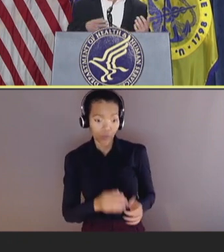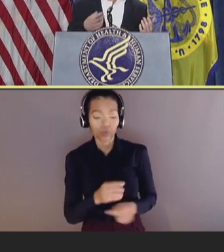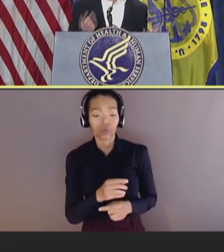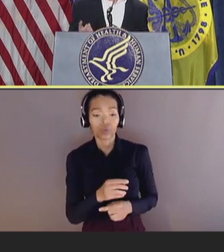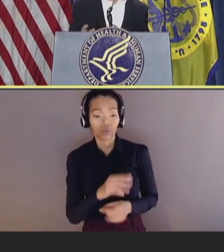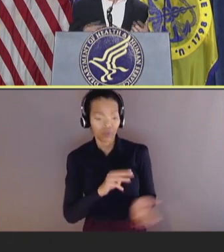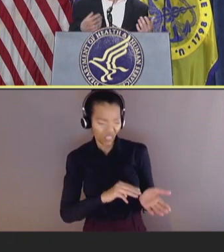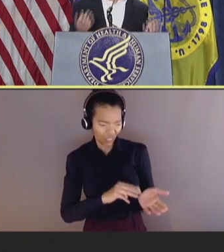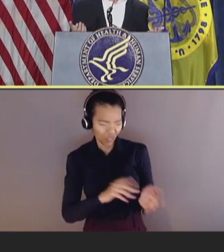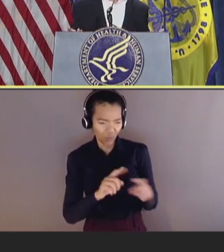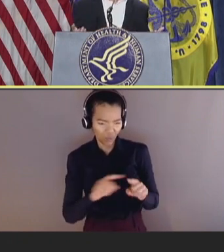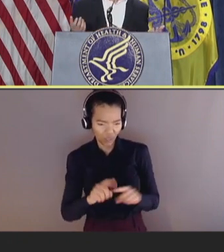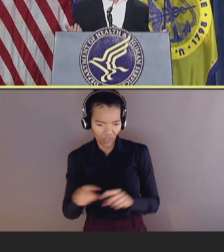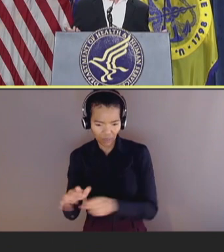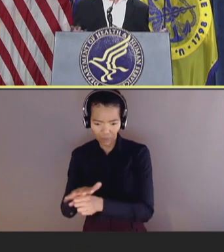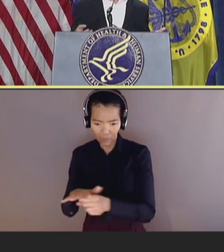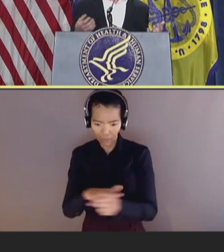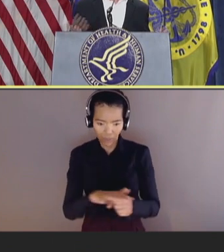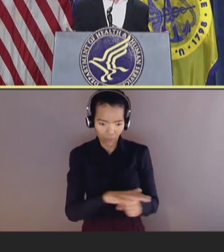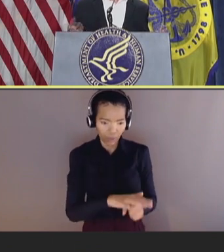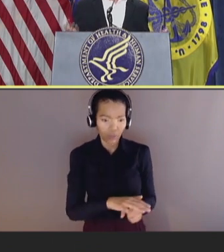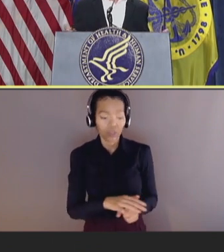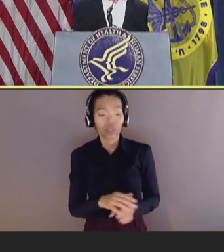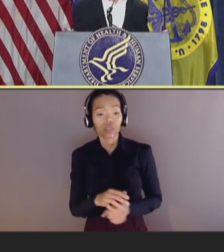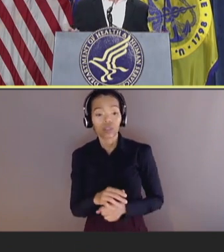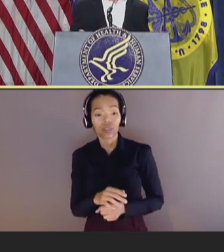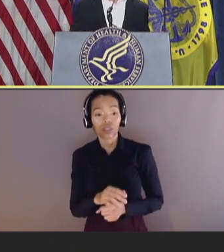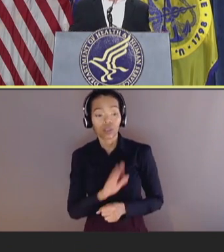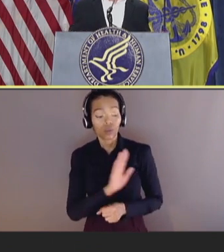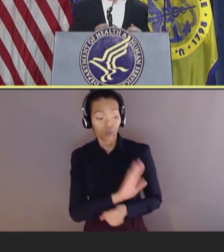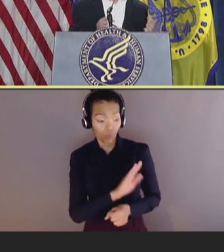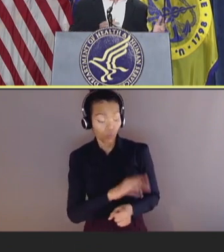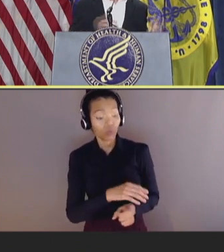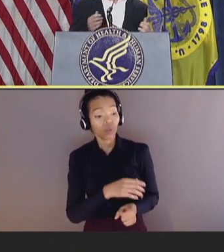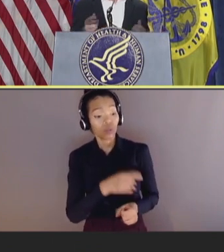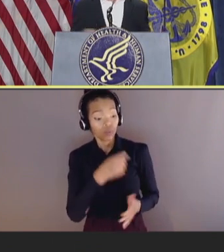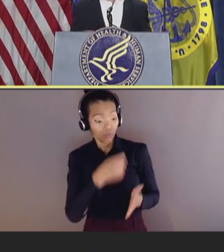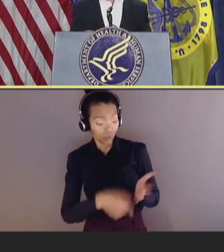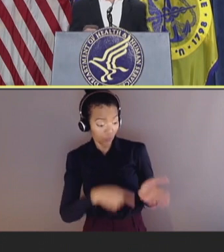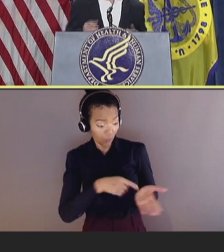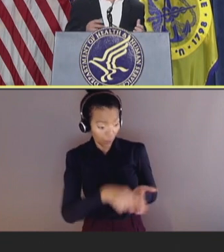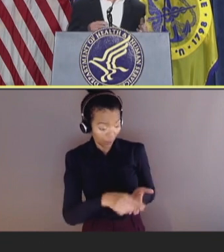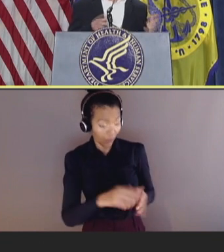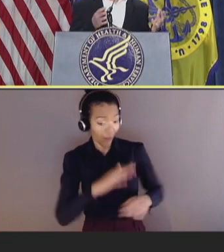whether they perceived a vaccine payment rate is adequate. And you can see it's separated by